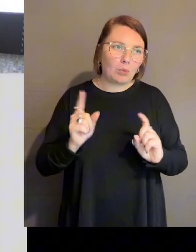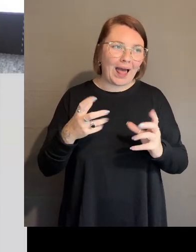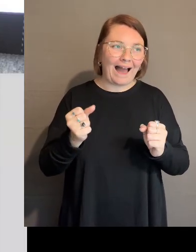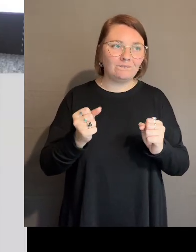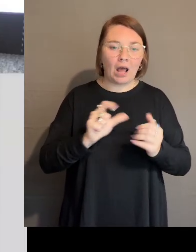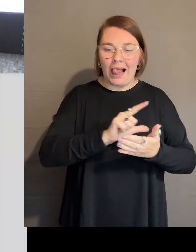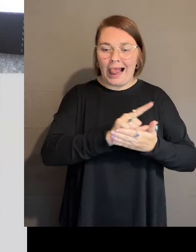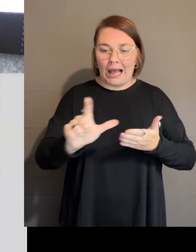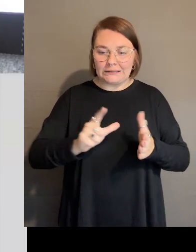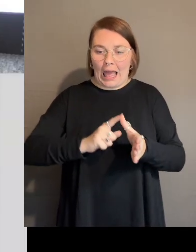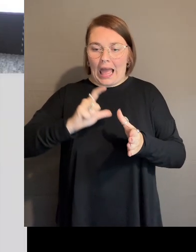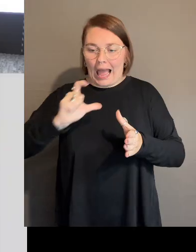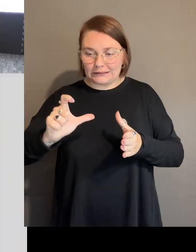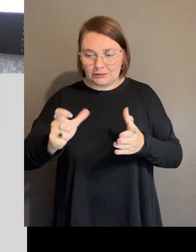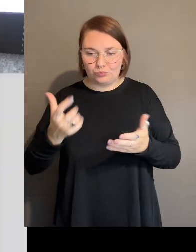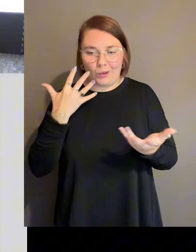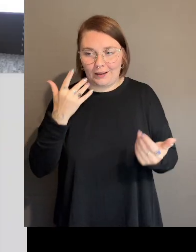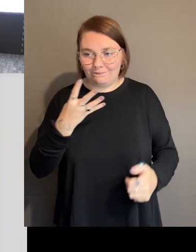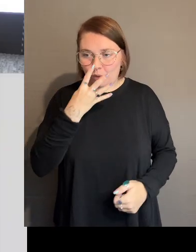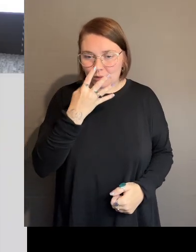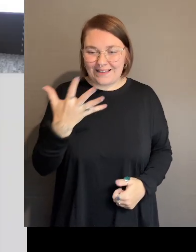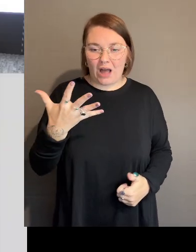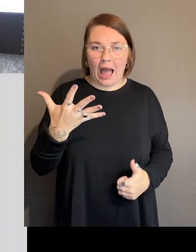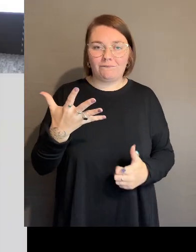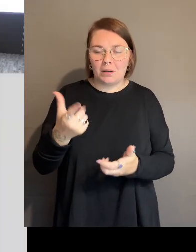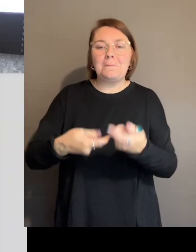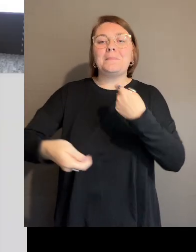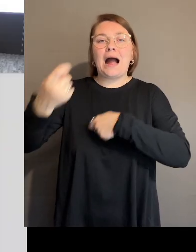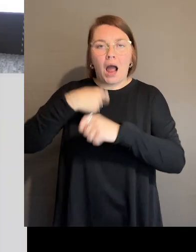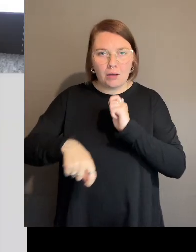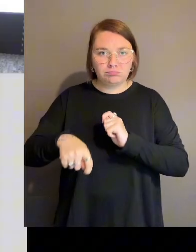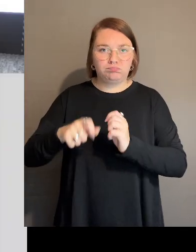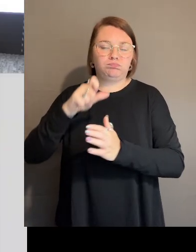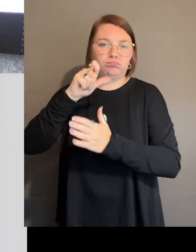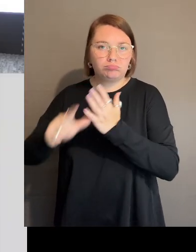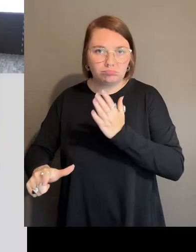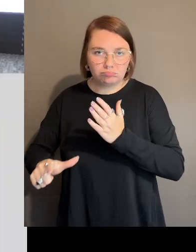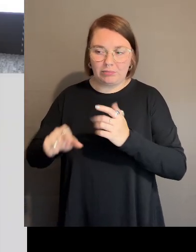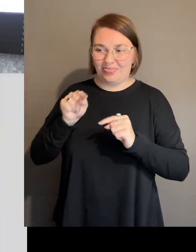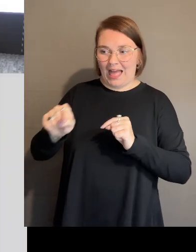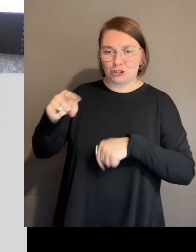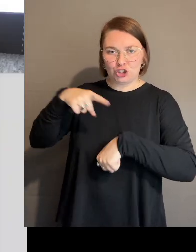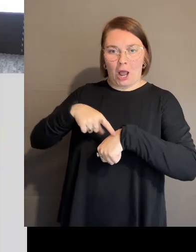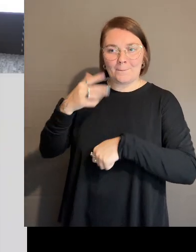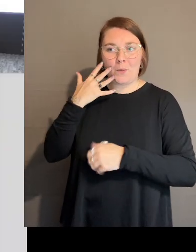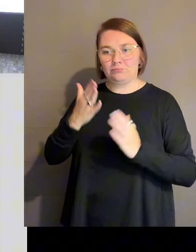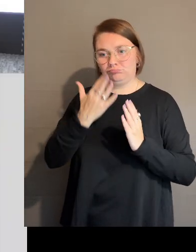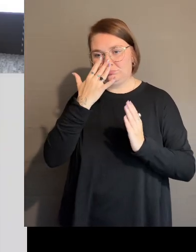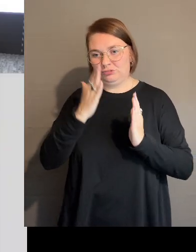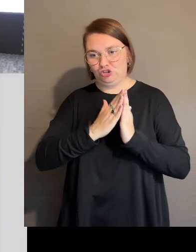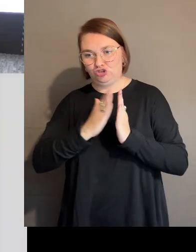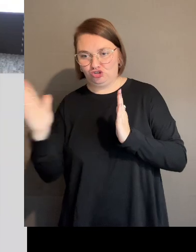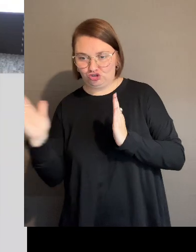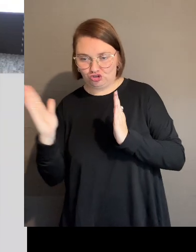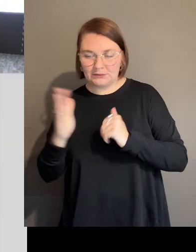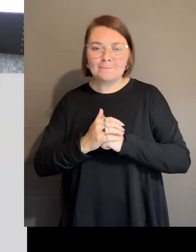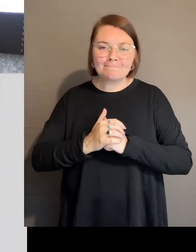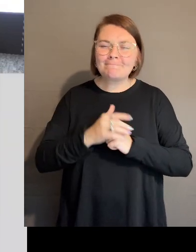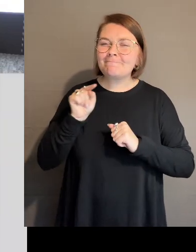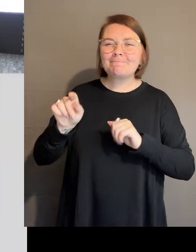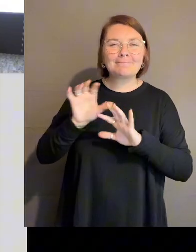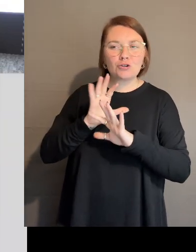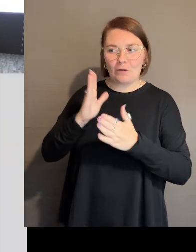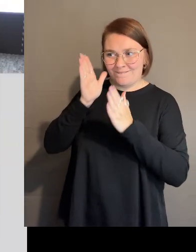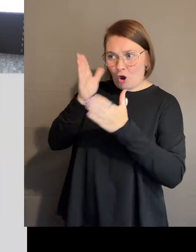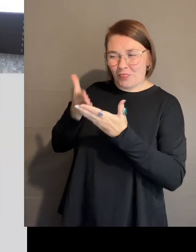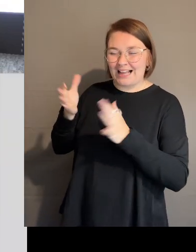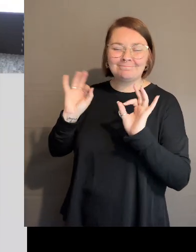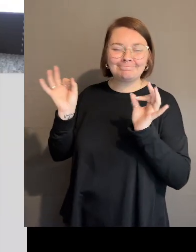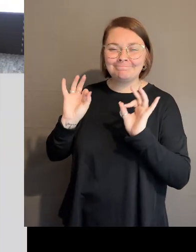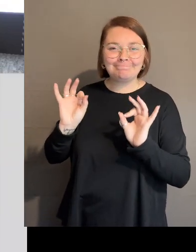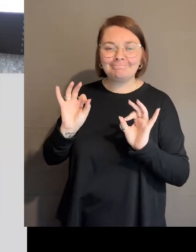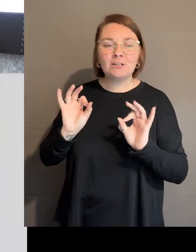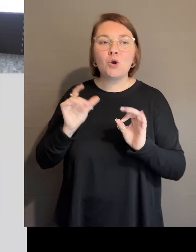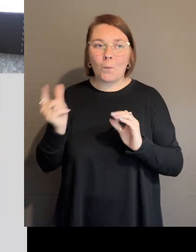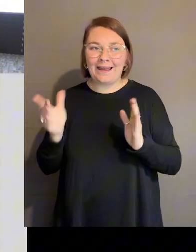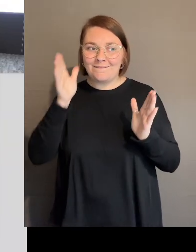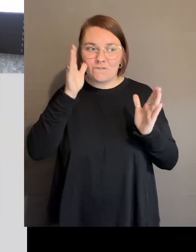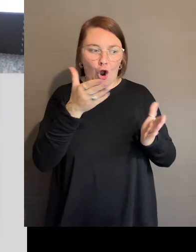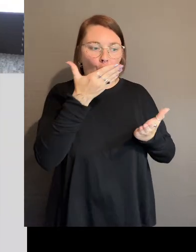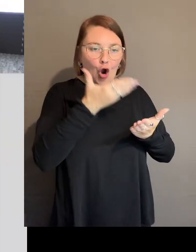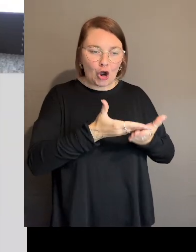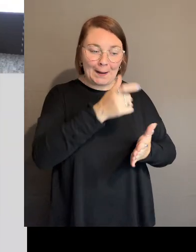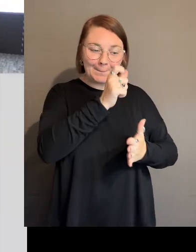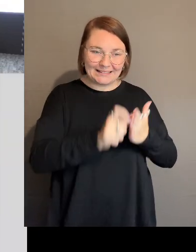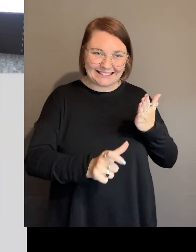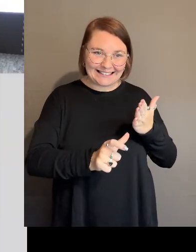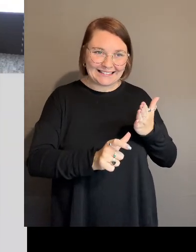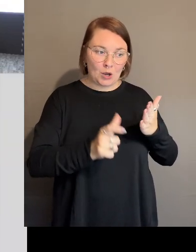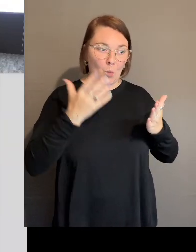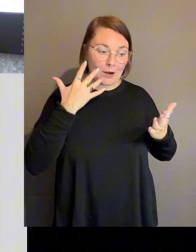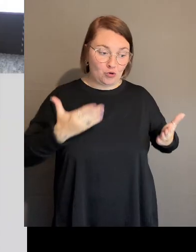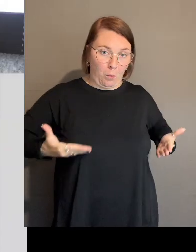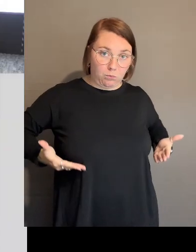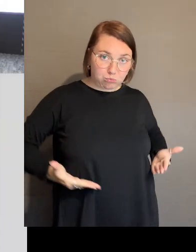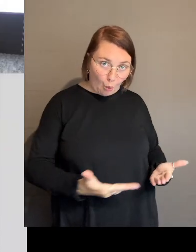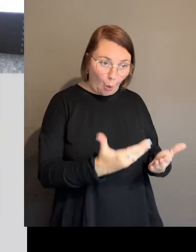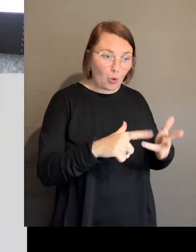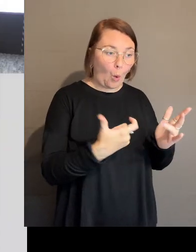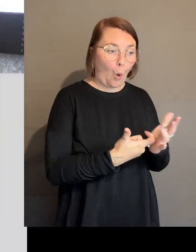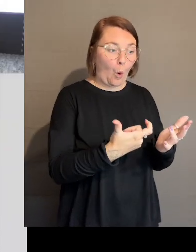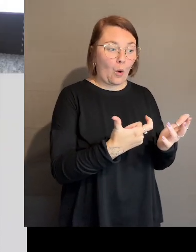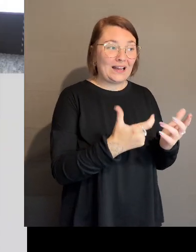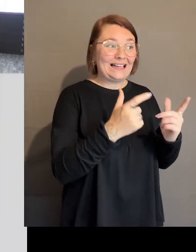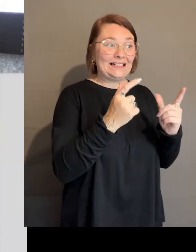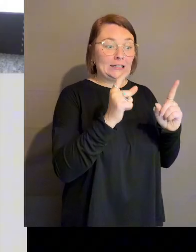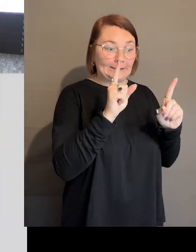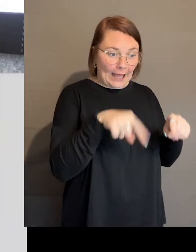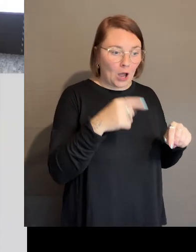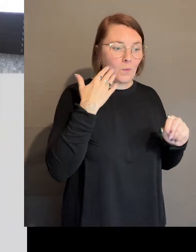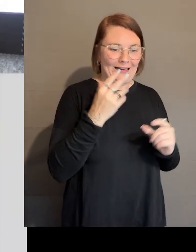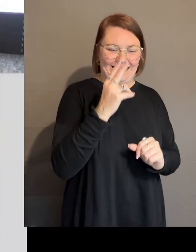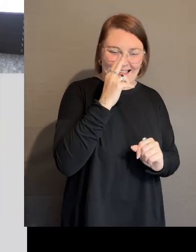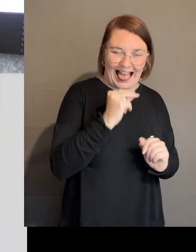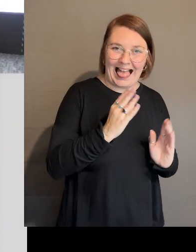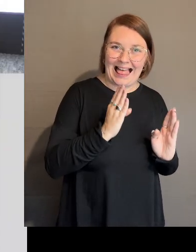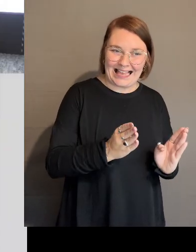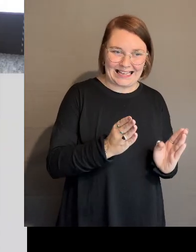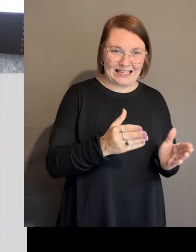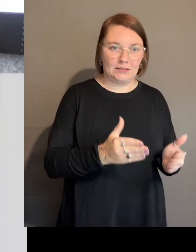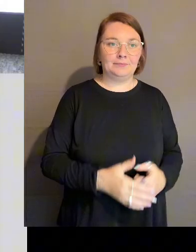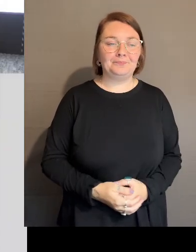an accident or something when you're 45, and you become… you get… become disabled in some way. That's not really what we focus on. We focus on disabilities that you're born with, or you get at a very early age. And…